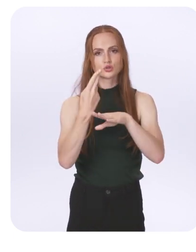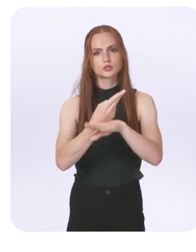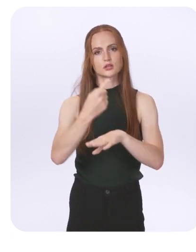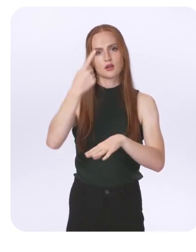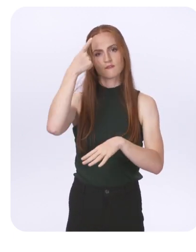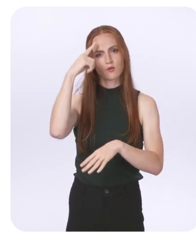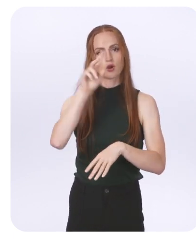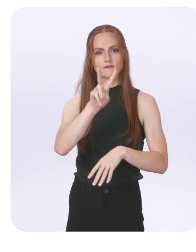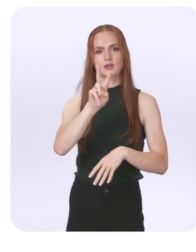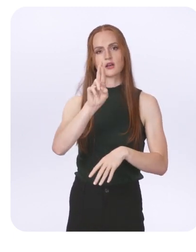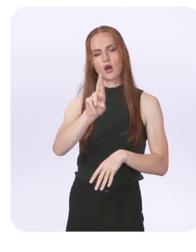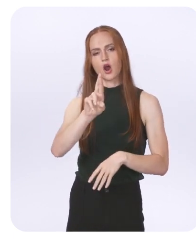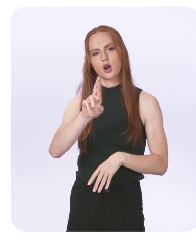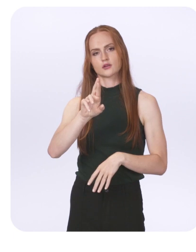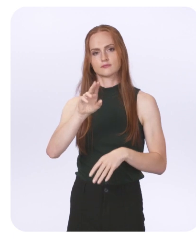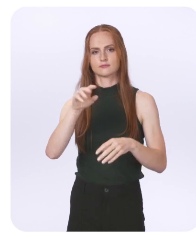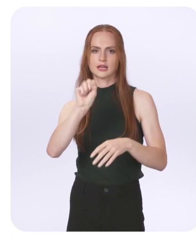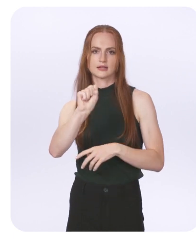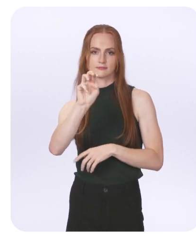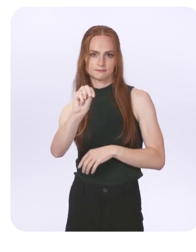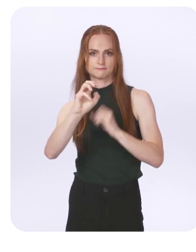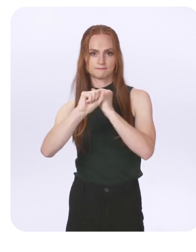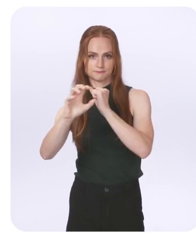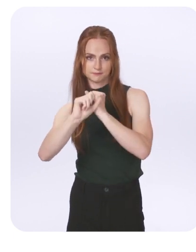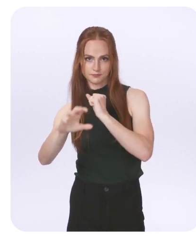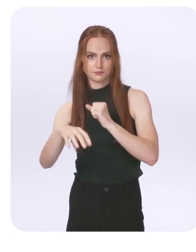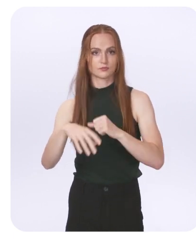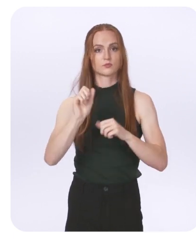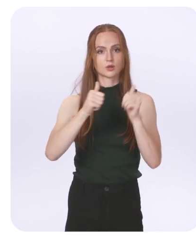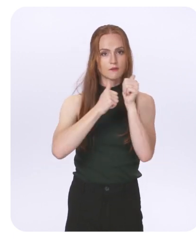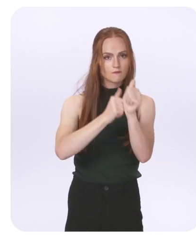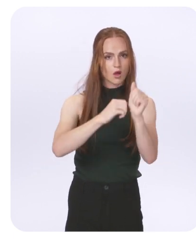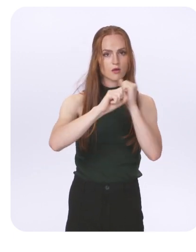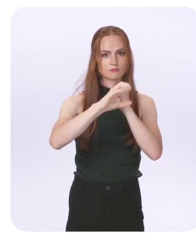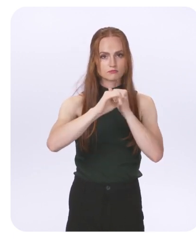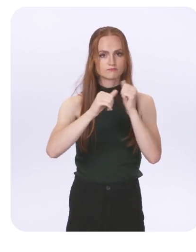We designed this tool in a flexible way to accommodate different use cases.